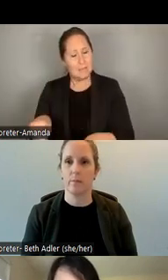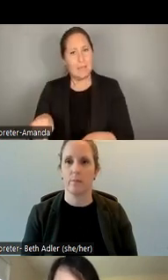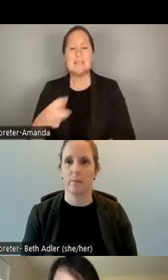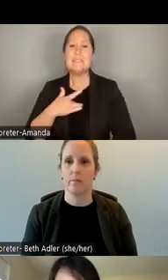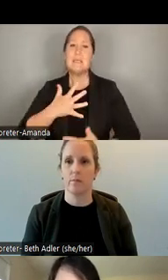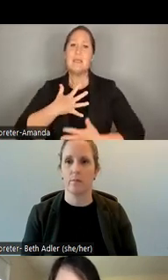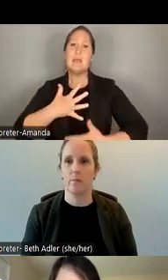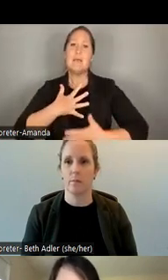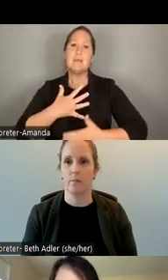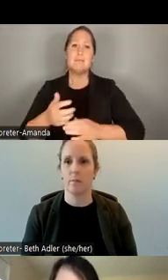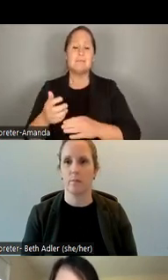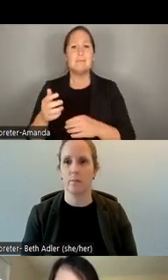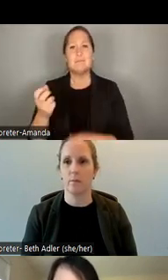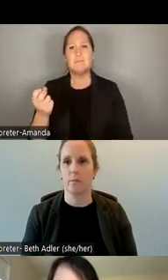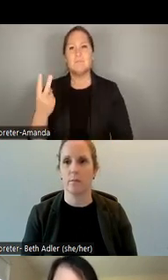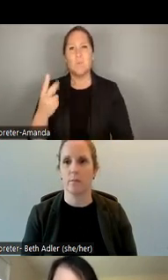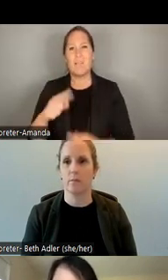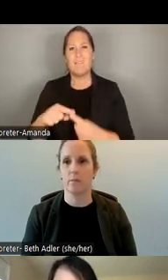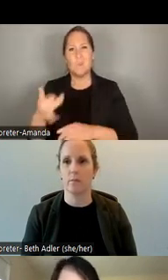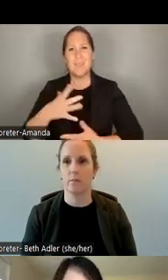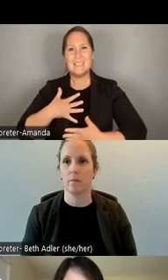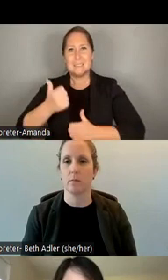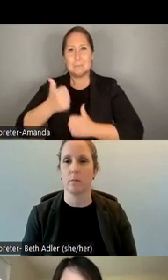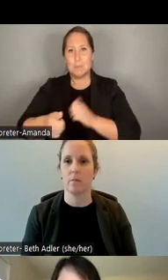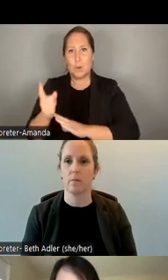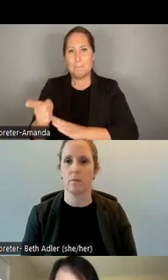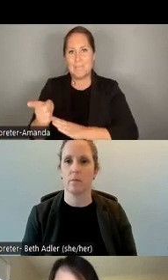to be about 12 to 18 breaths per minute and if they seem like they're breathing more slowly